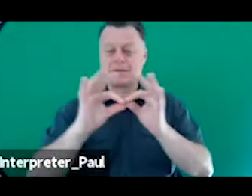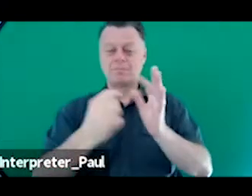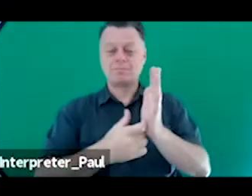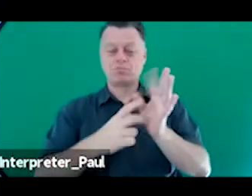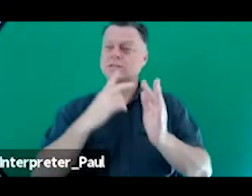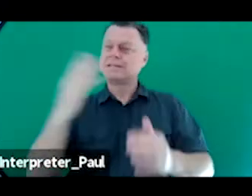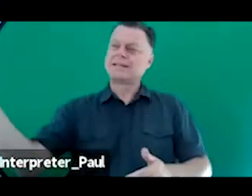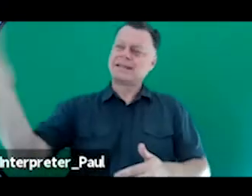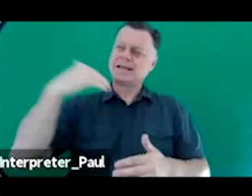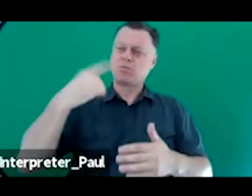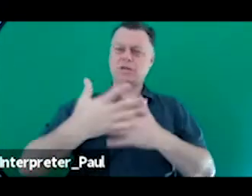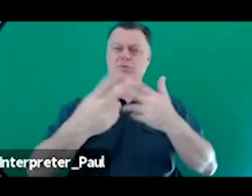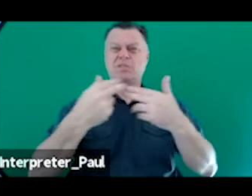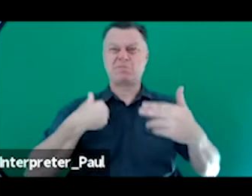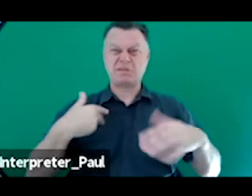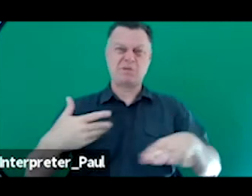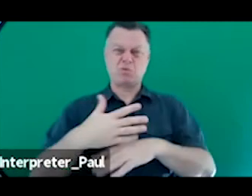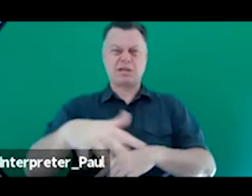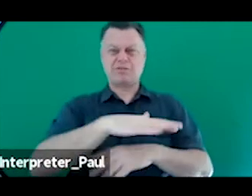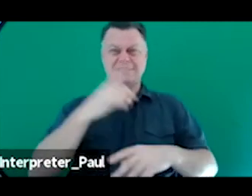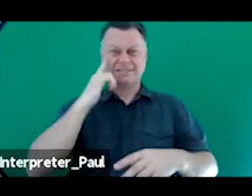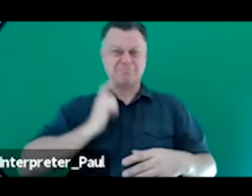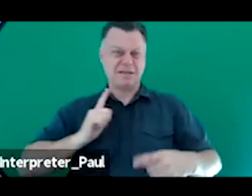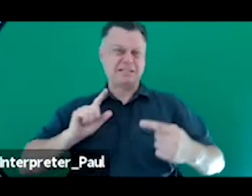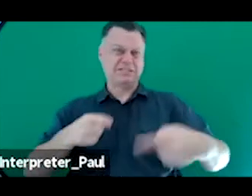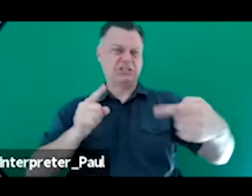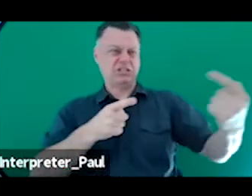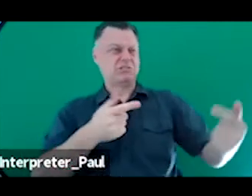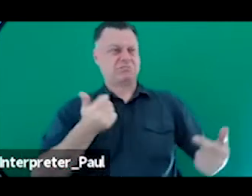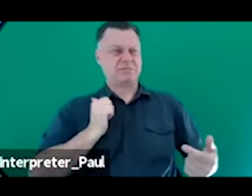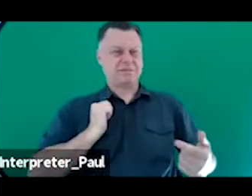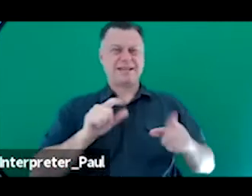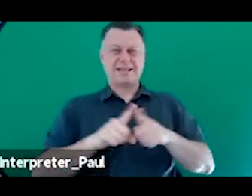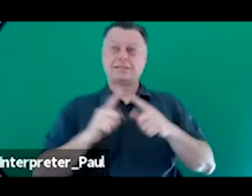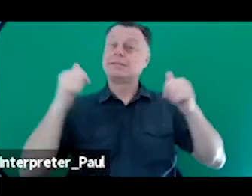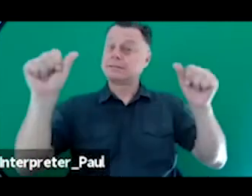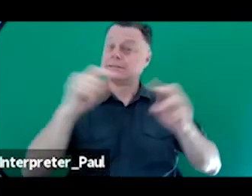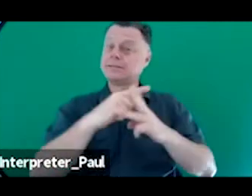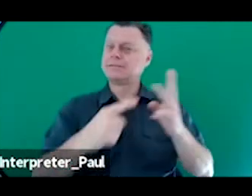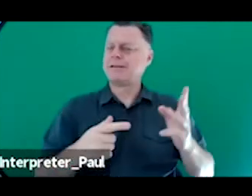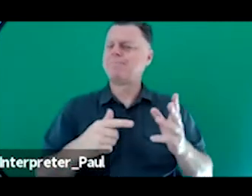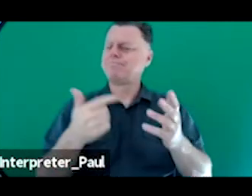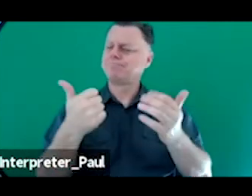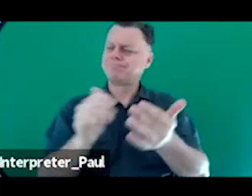a day in our work area and see the challenges, expectations and successes.” I love that. Erica